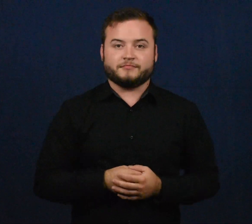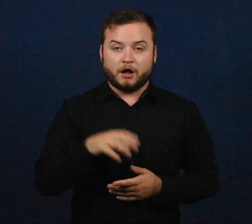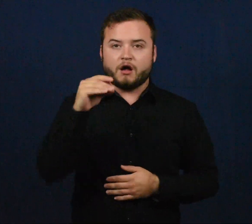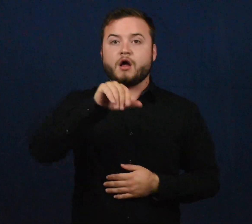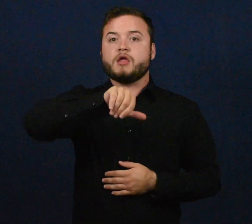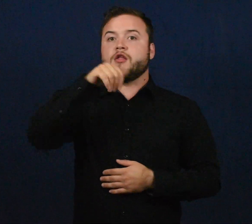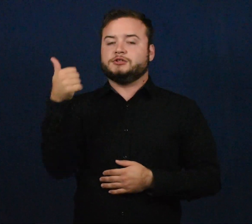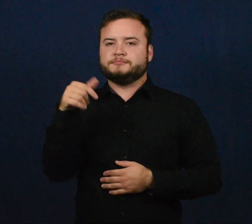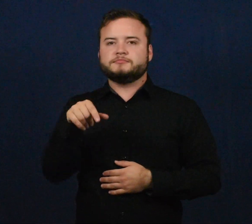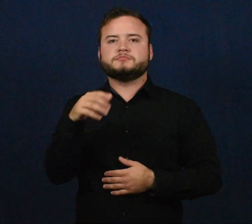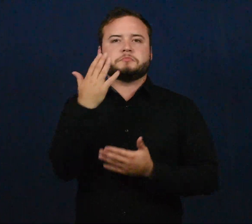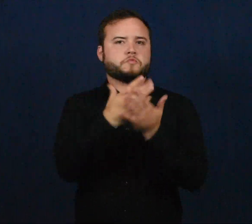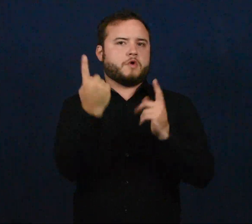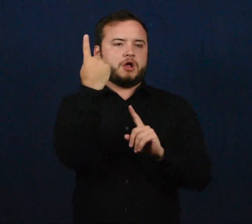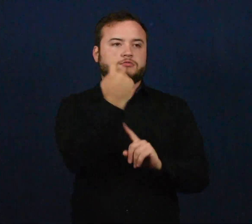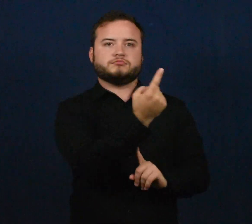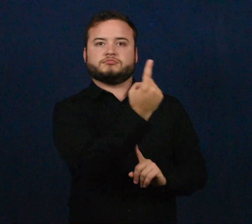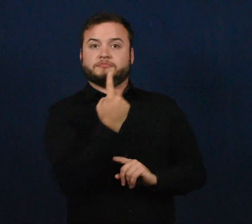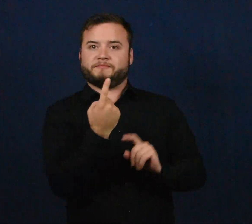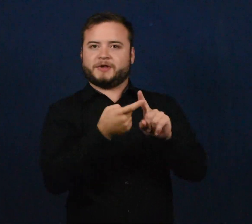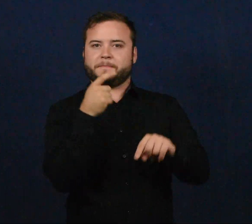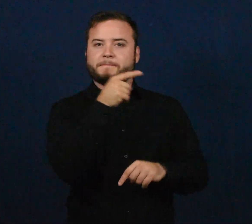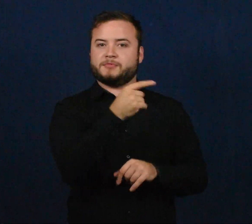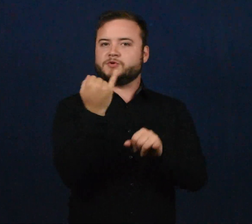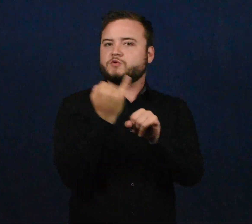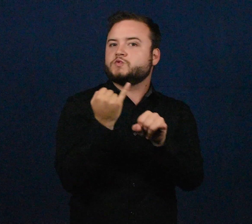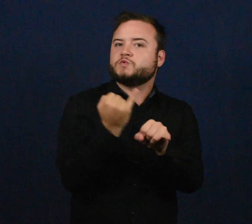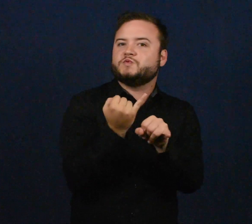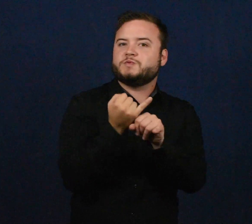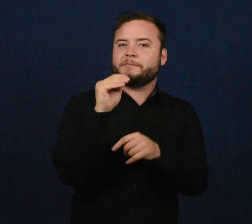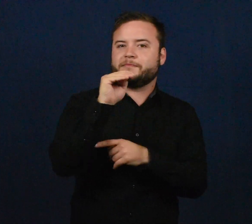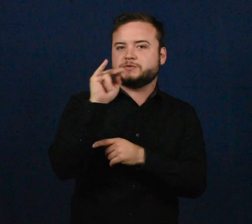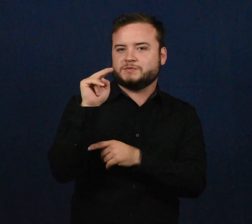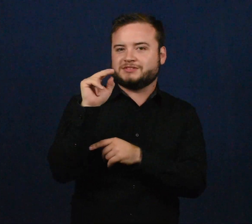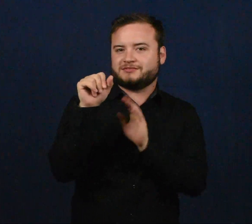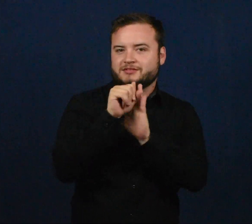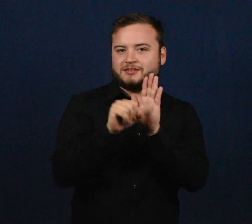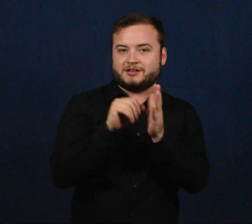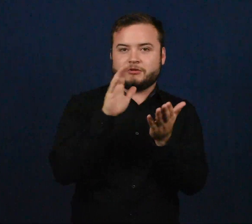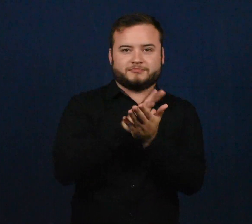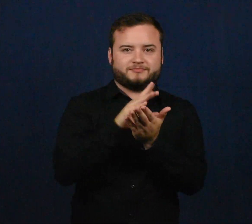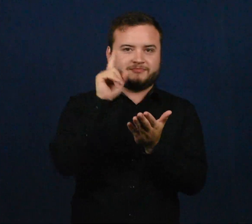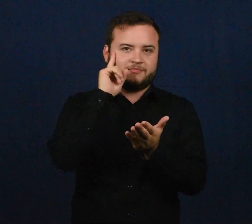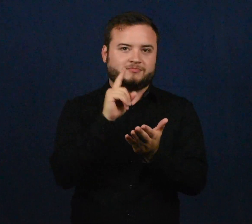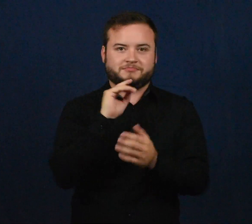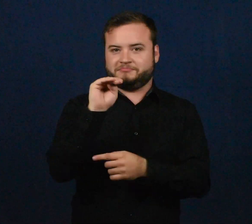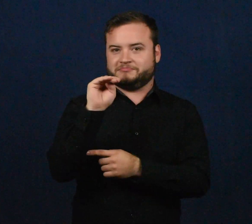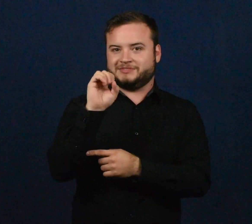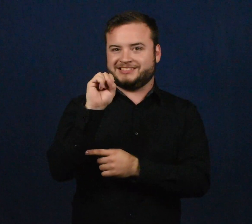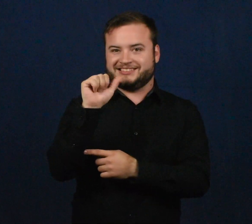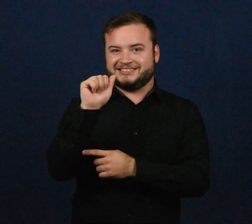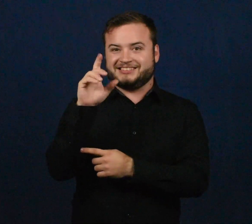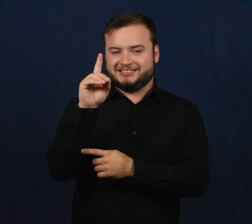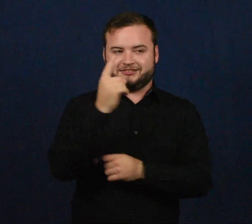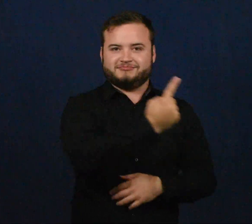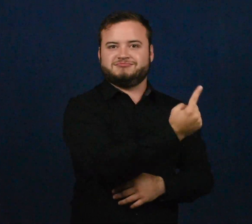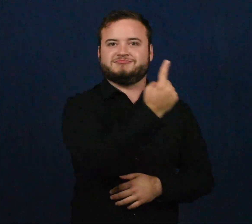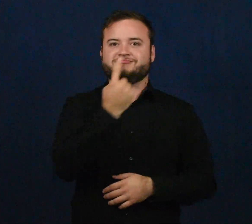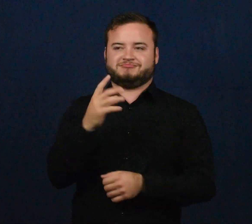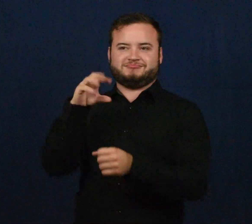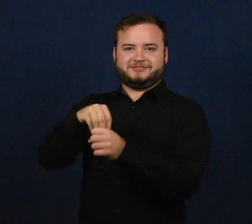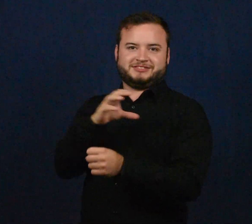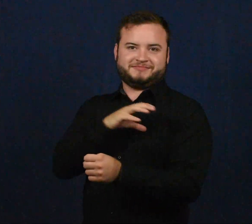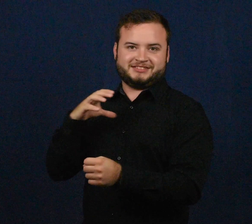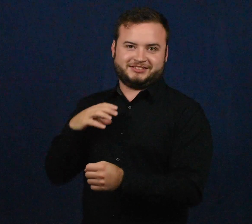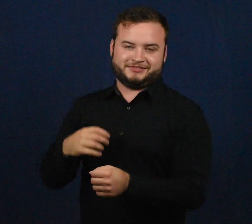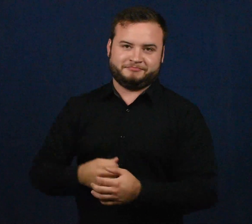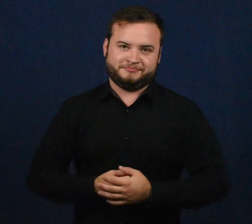and someone from the Minnesota State Academy for the Deaf.